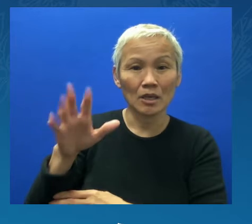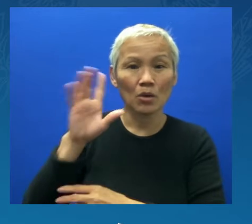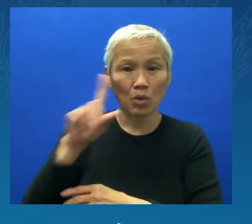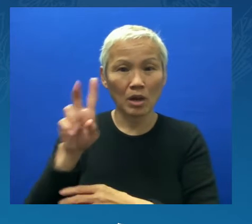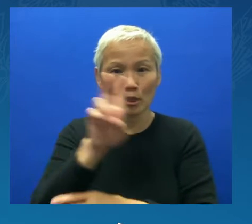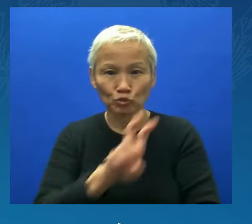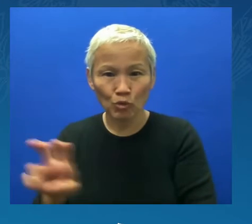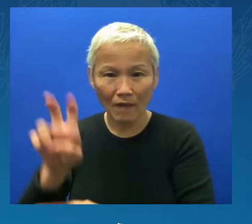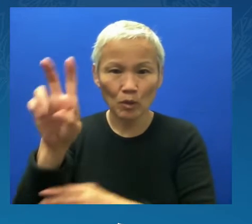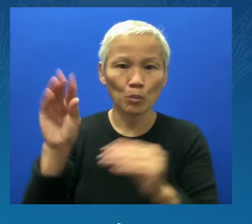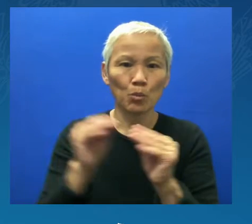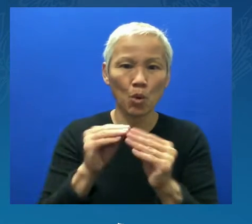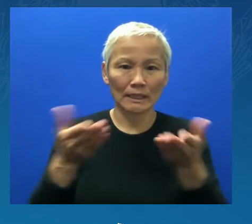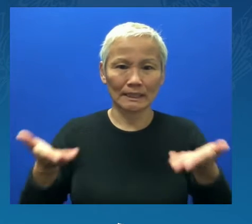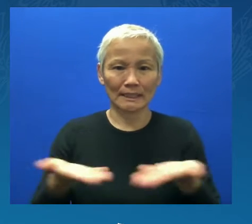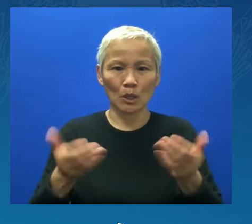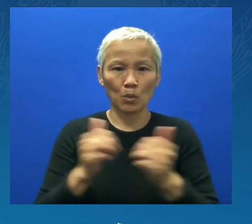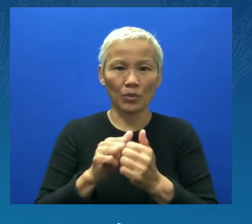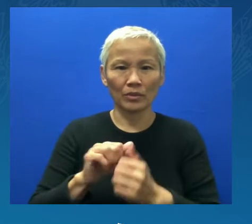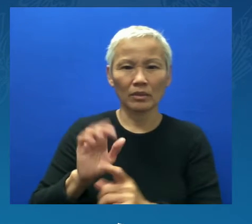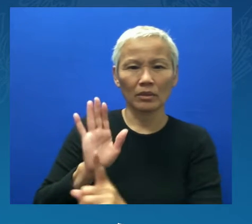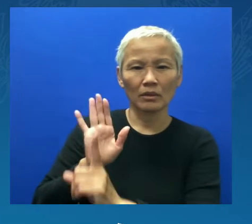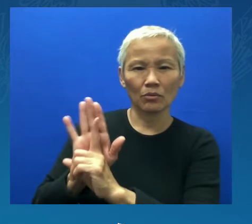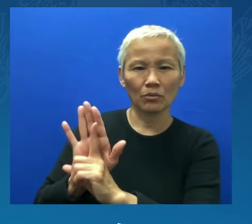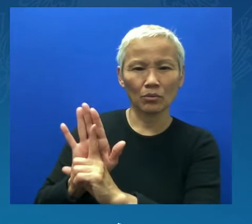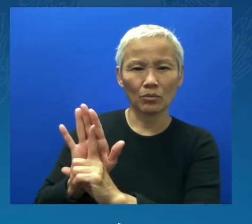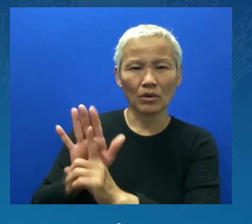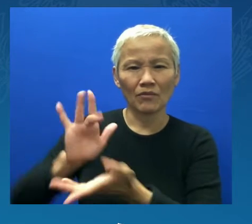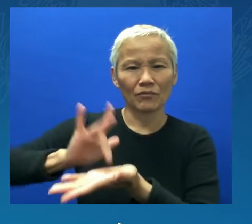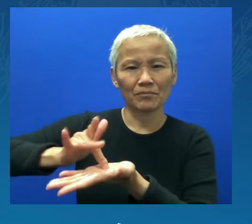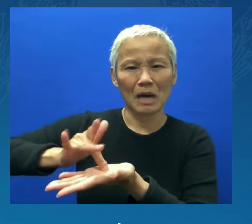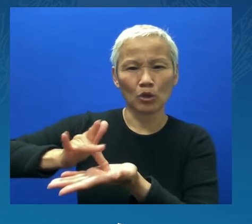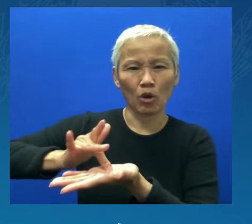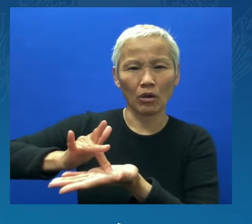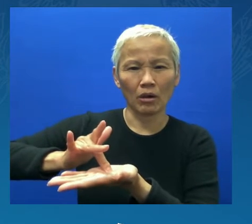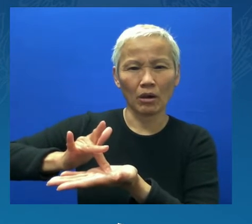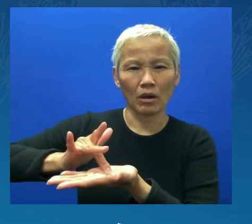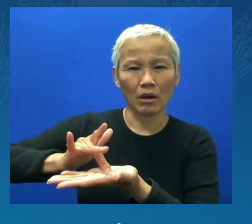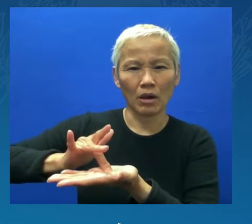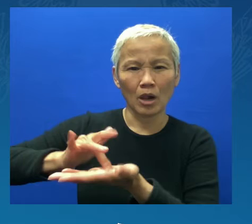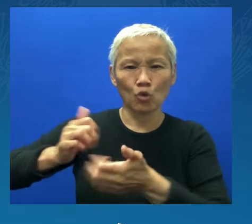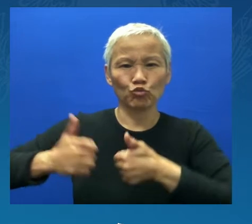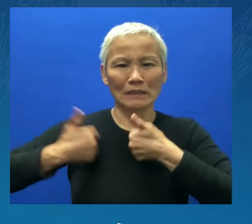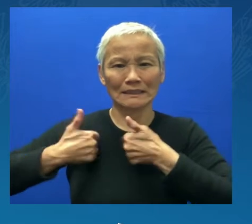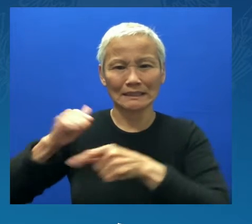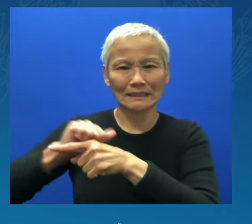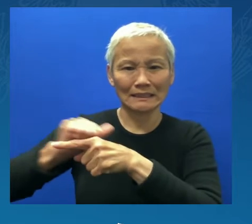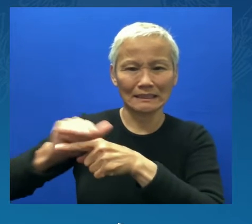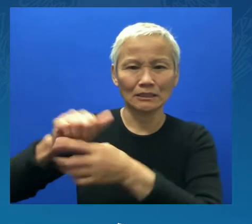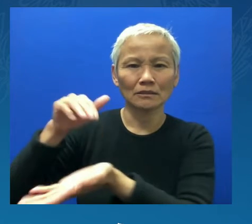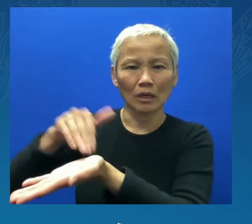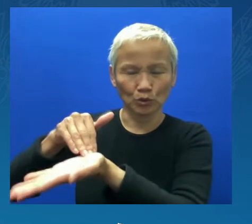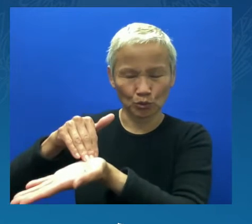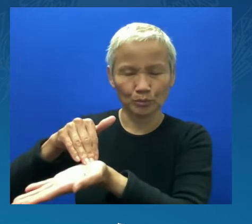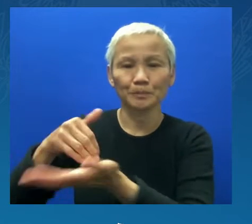with your medical residents, so thank you very much. Dr. Espey: Thank you, Governor. All right. Switching gear just a little bit.